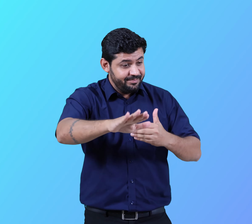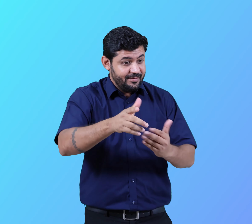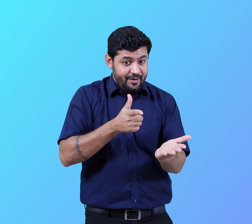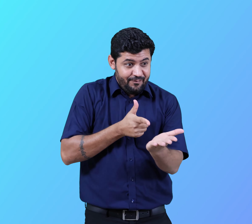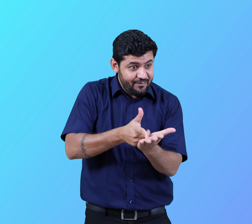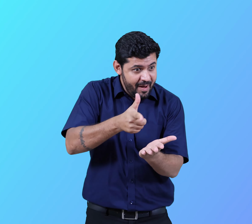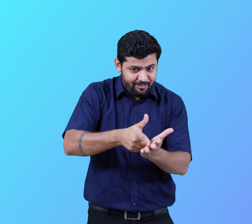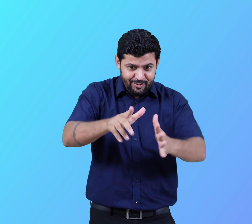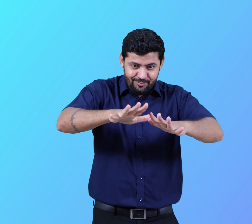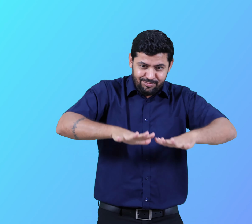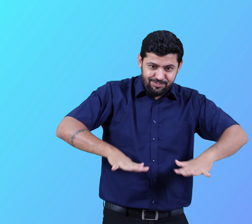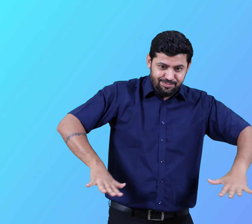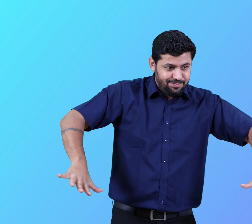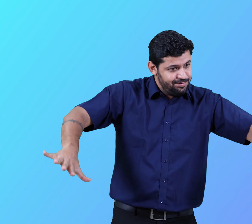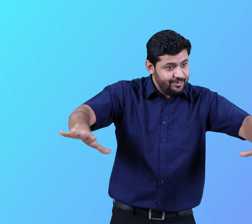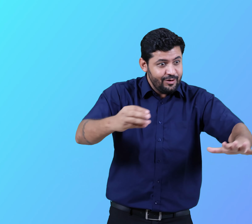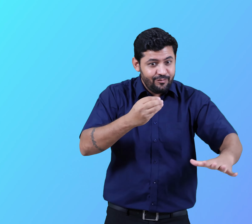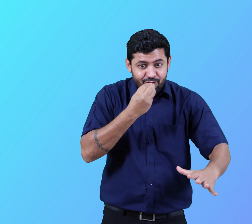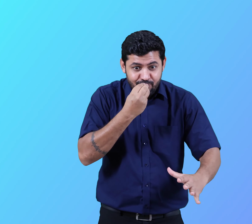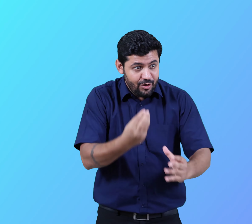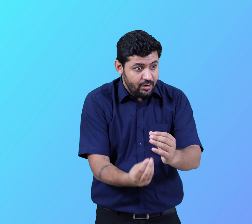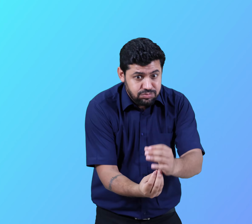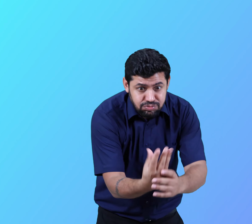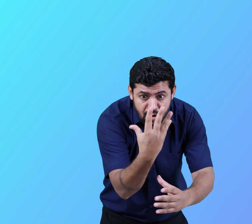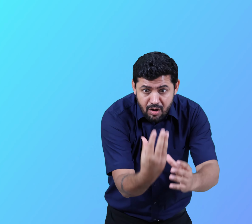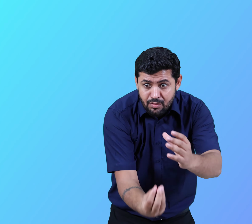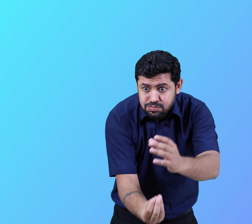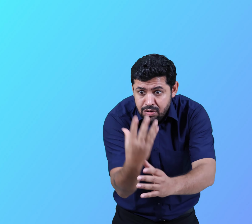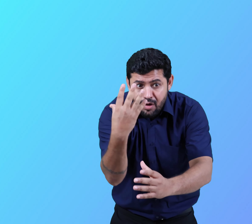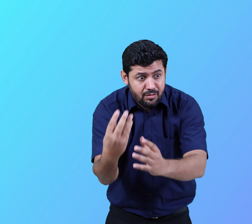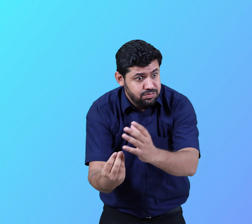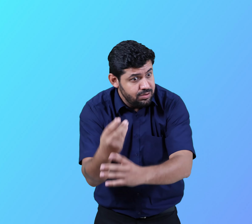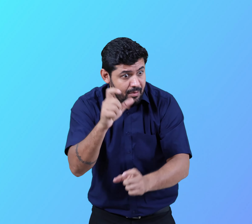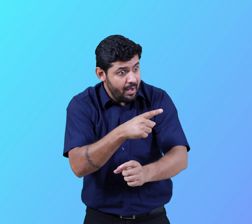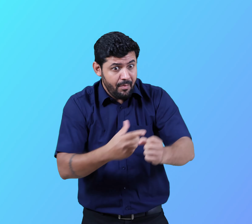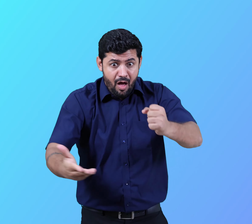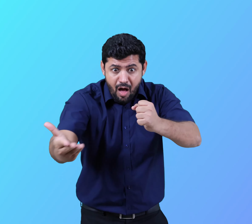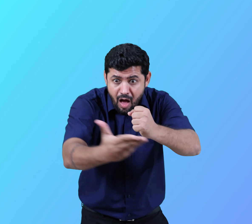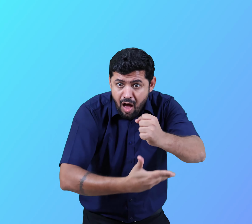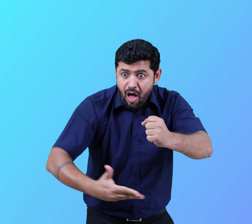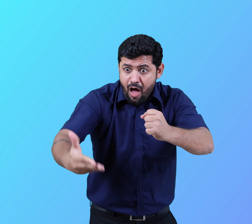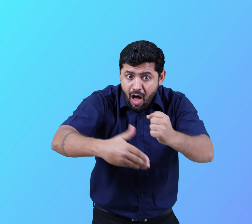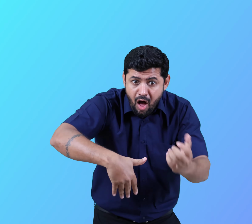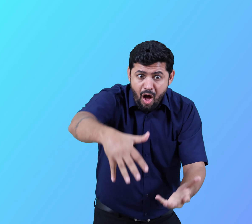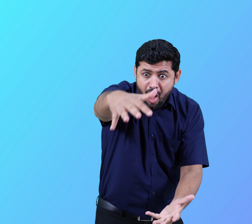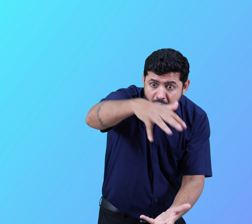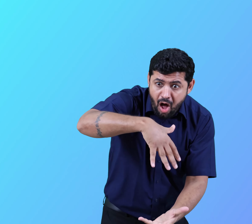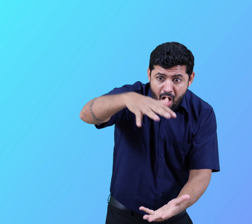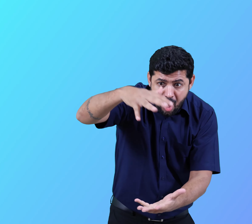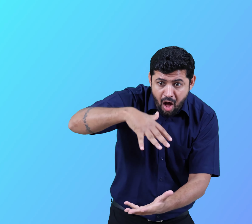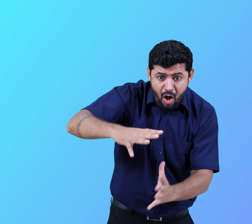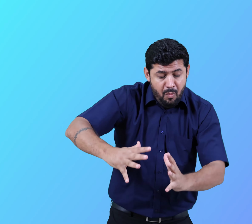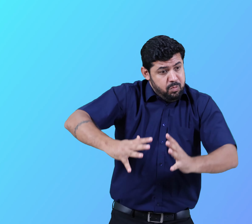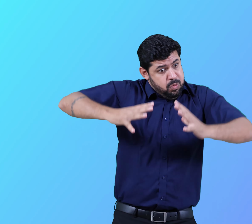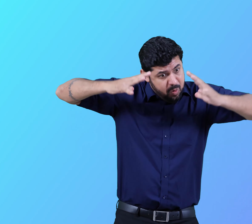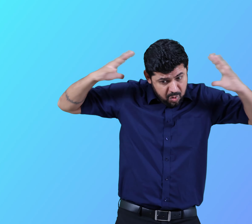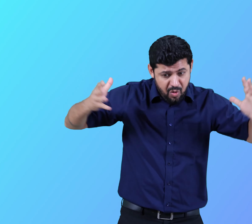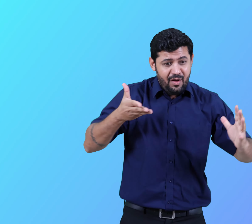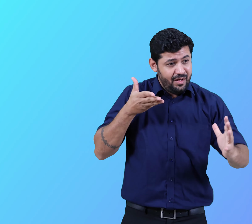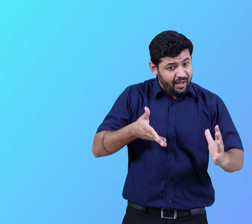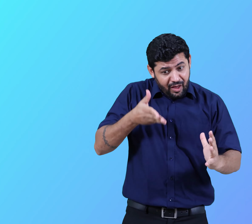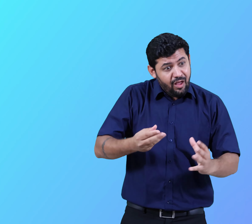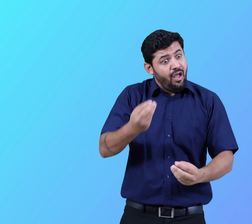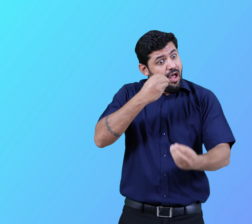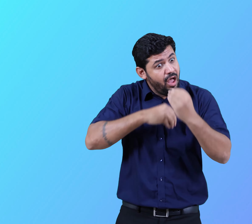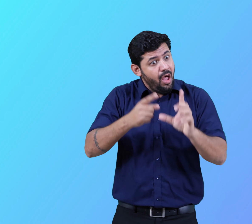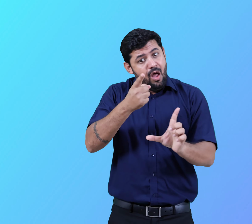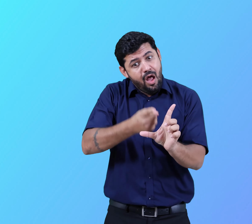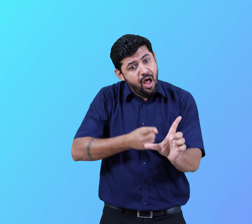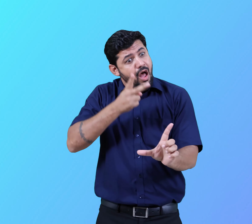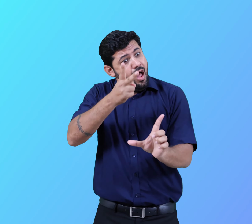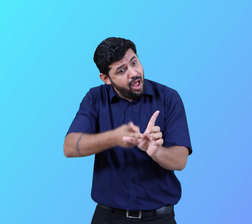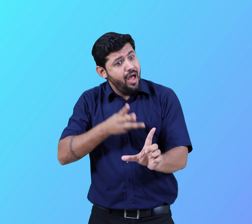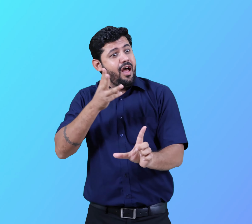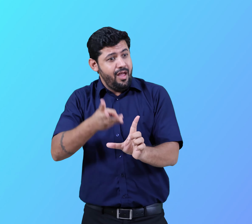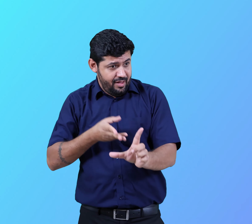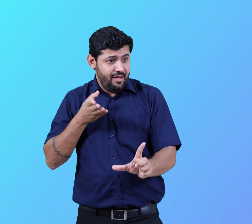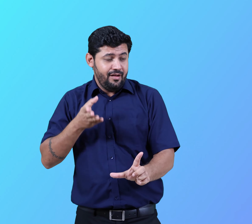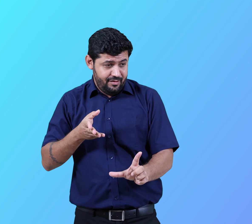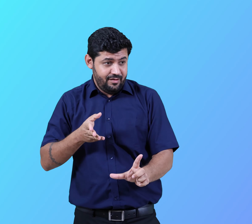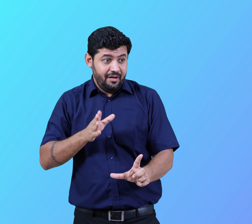You will have enough crops to last for more than a year.